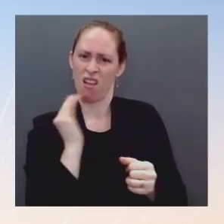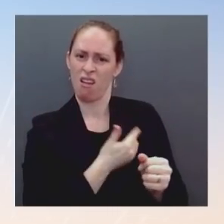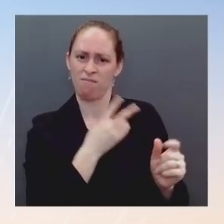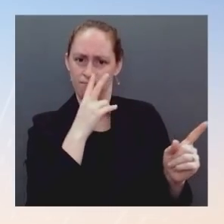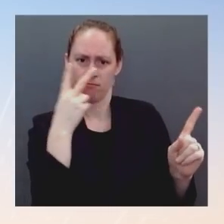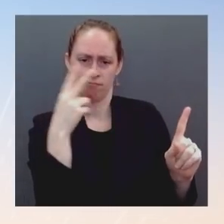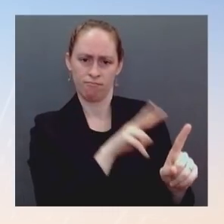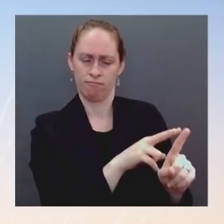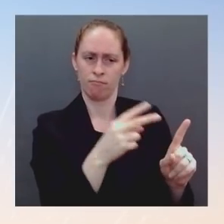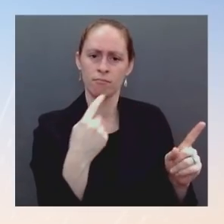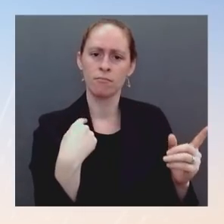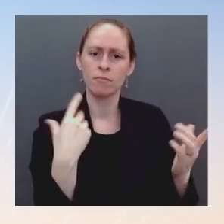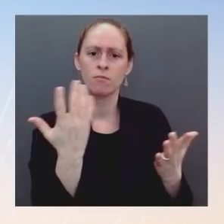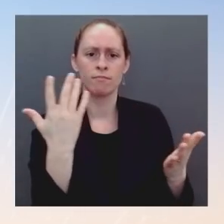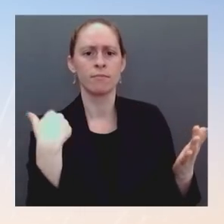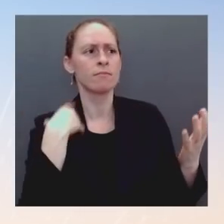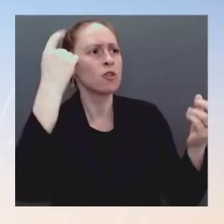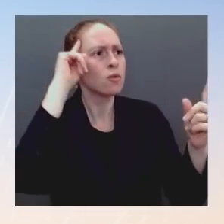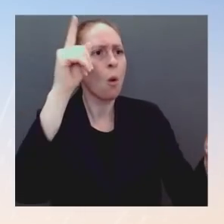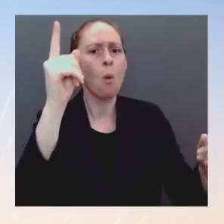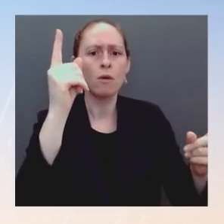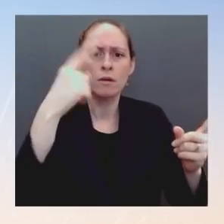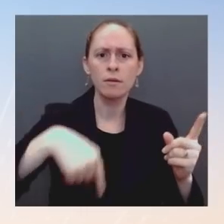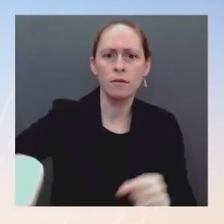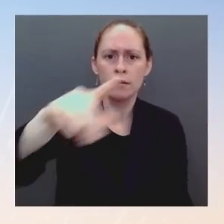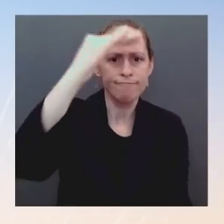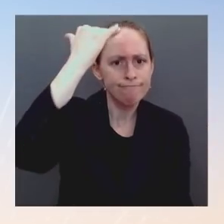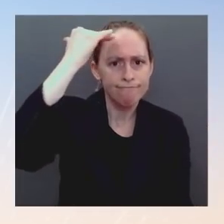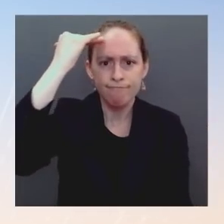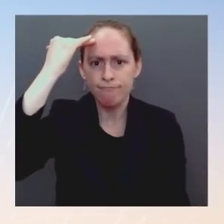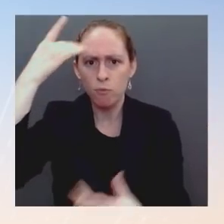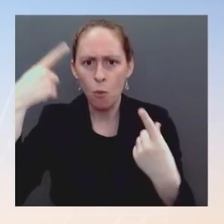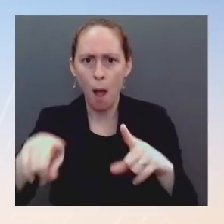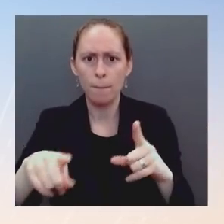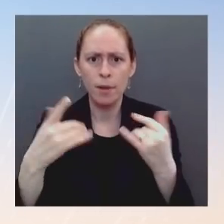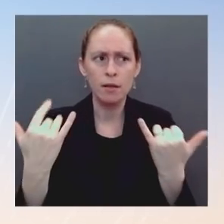including over 100,000 troops on Ukraine's borders --